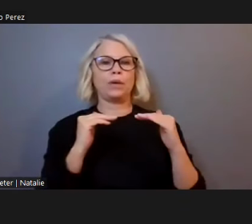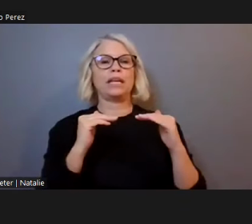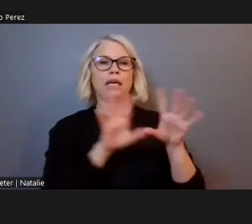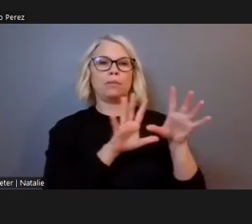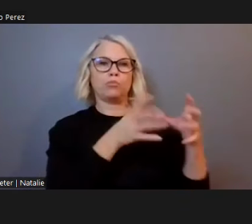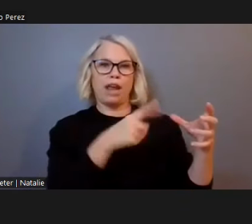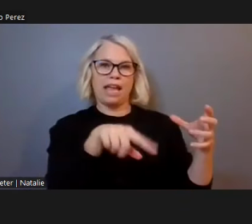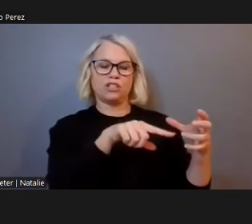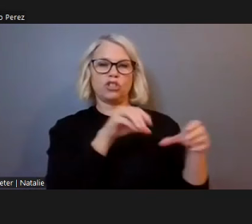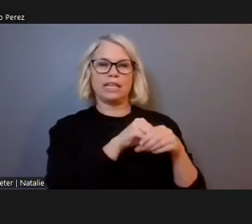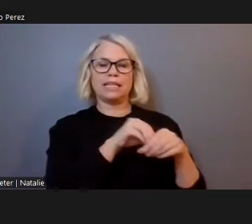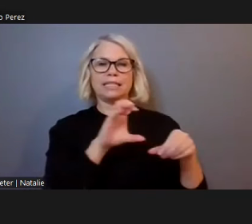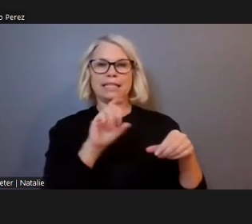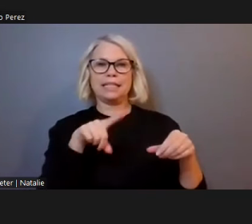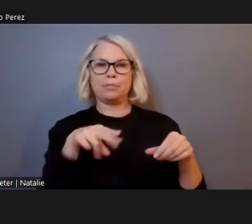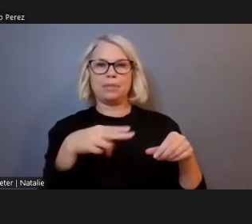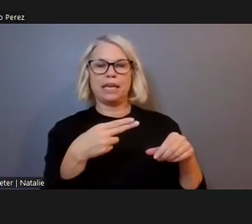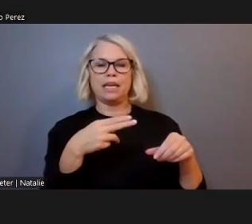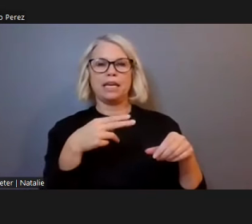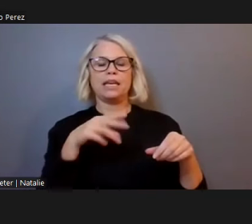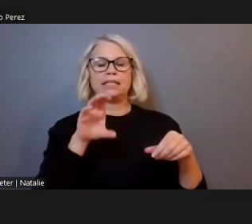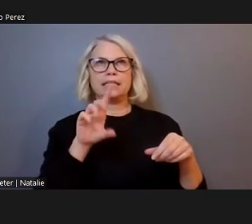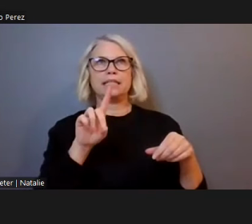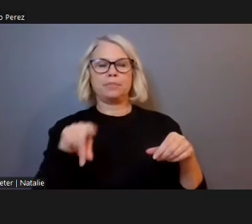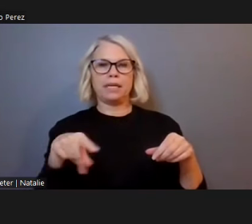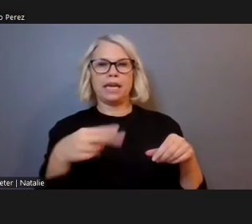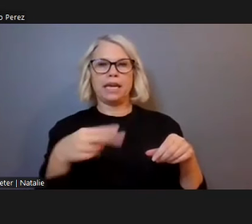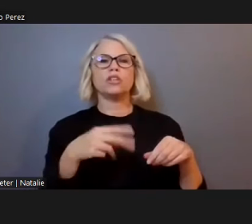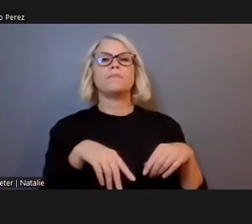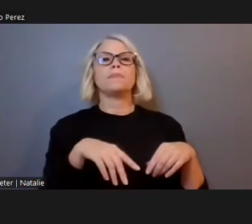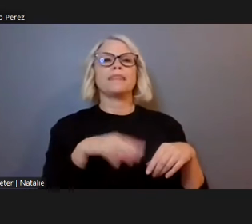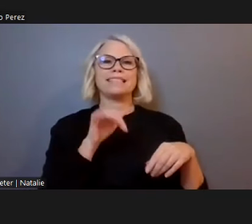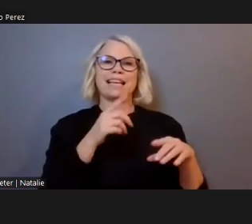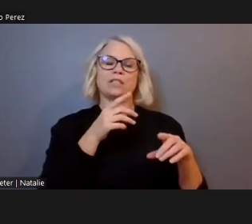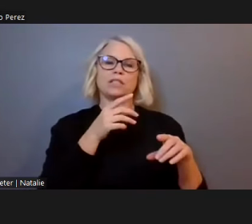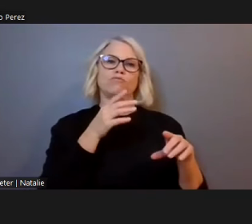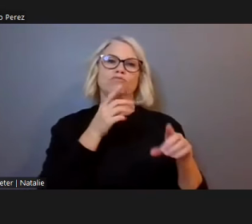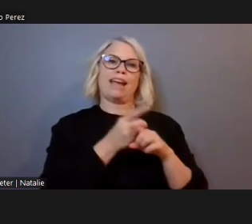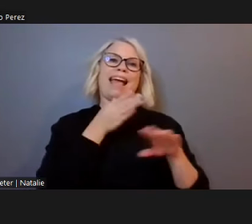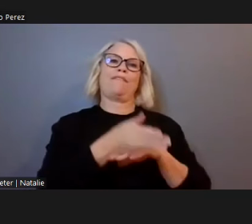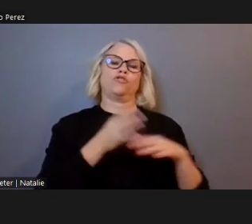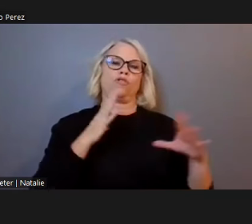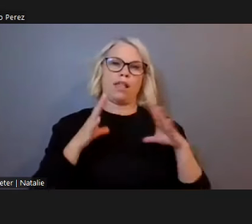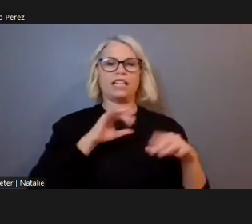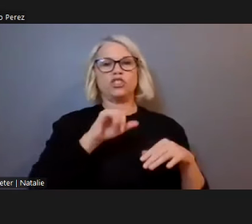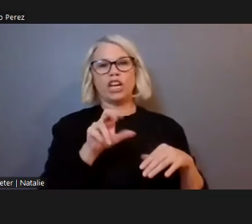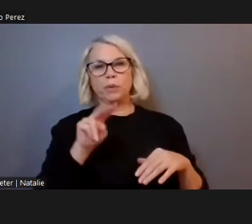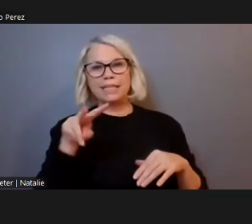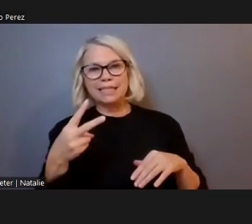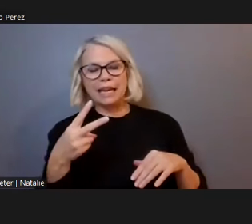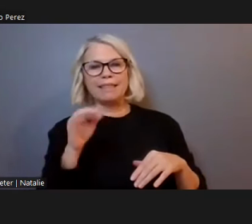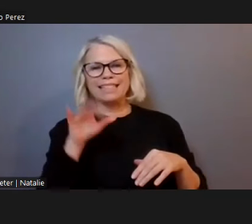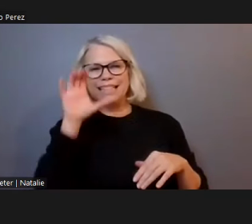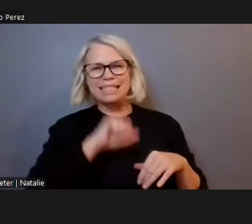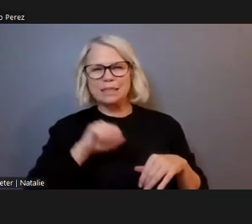the decipher division, that right after the holidays, January 2nd is the estimated date,